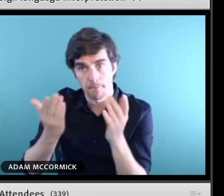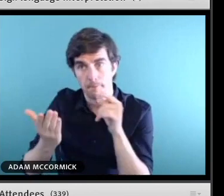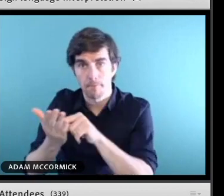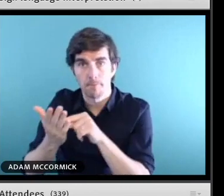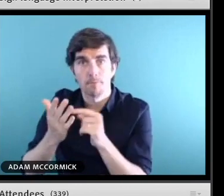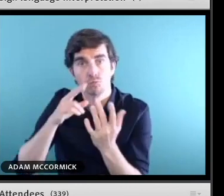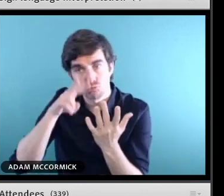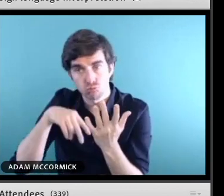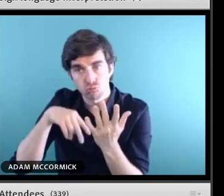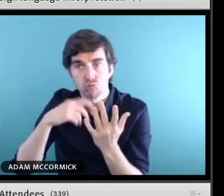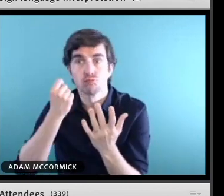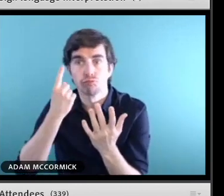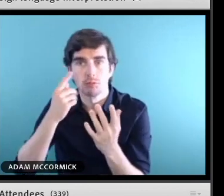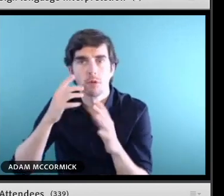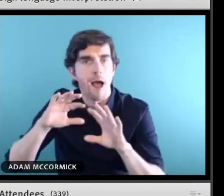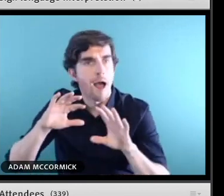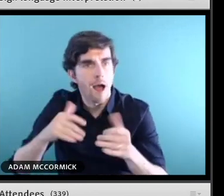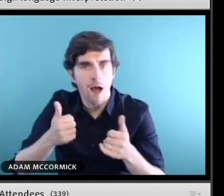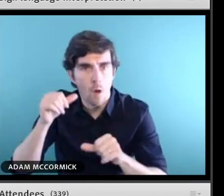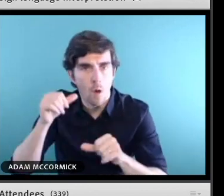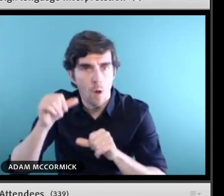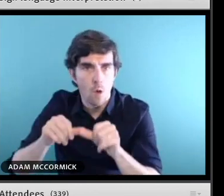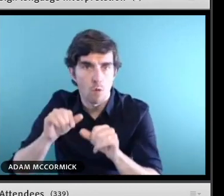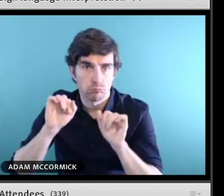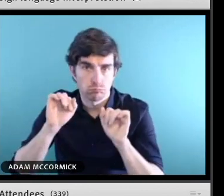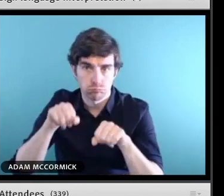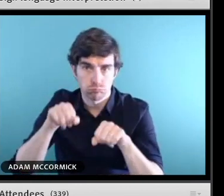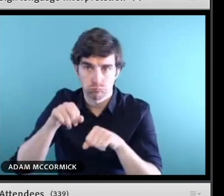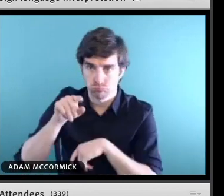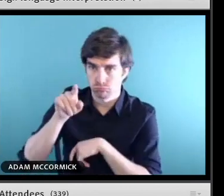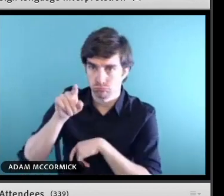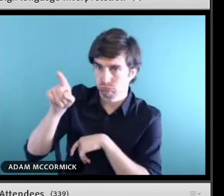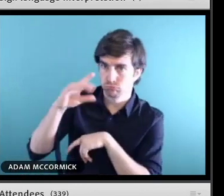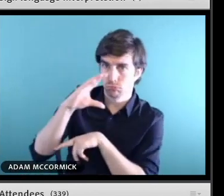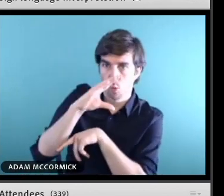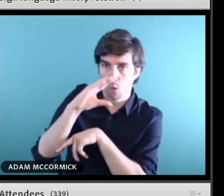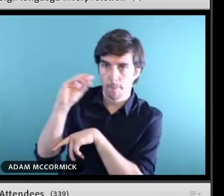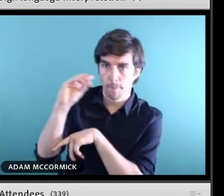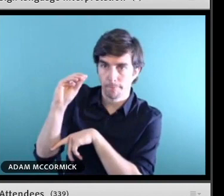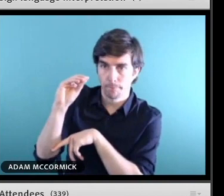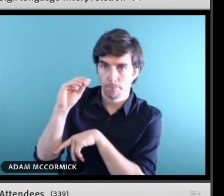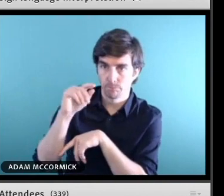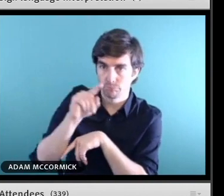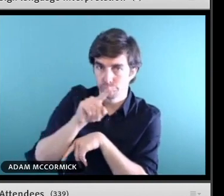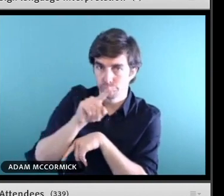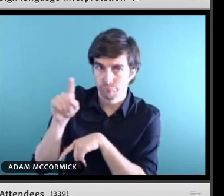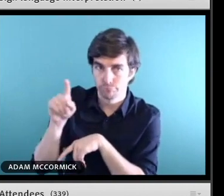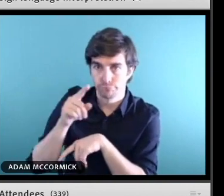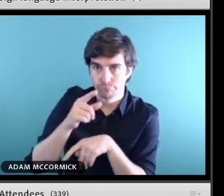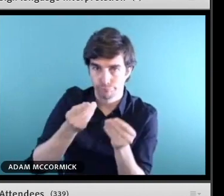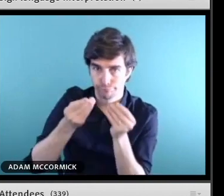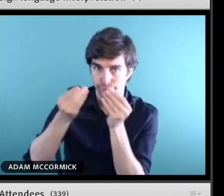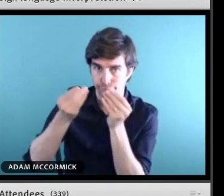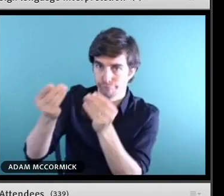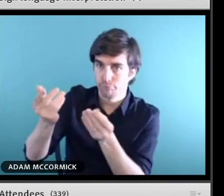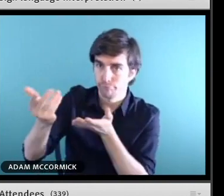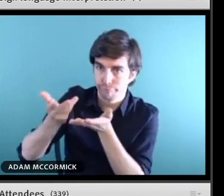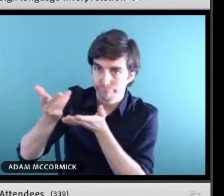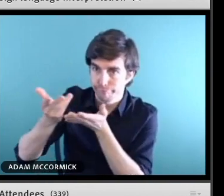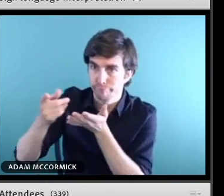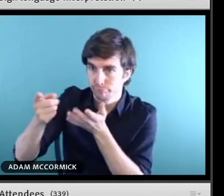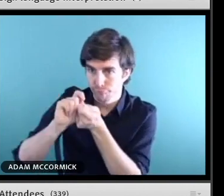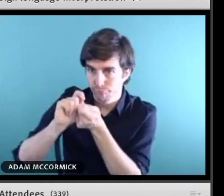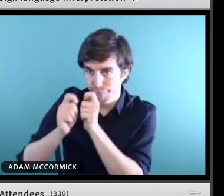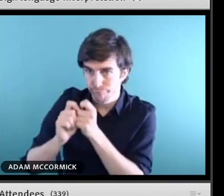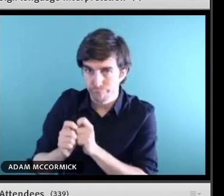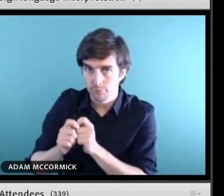again for anybody interested in joining the reference group, please do. I will provide